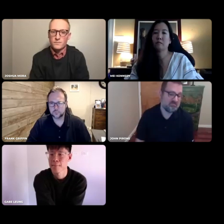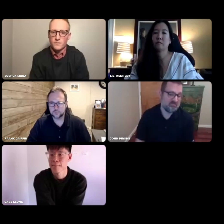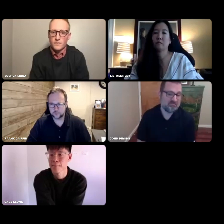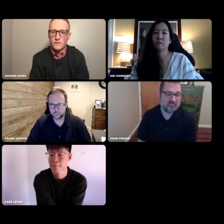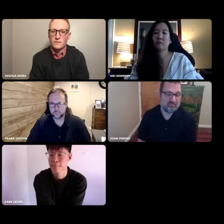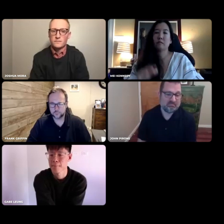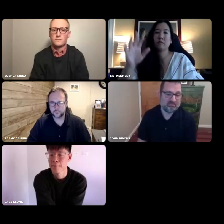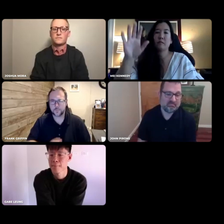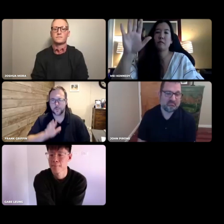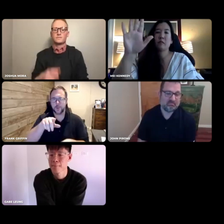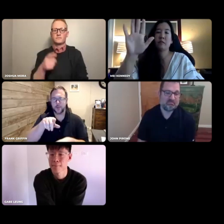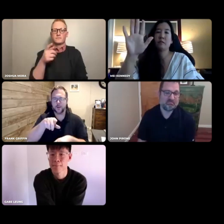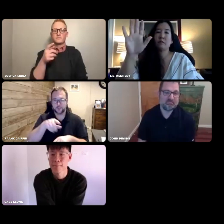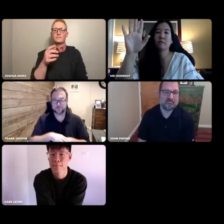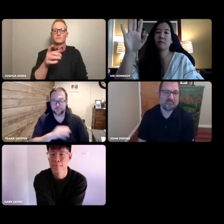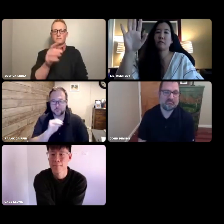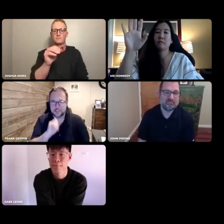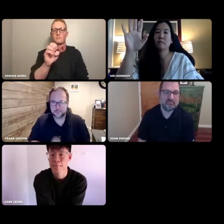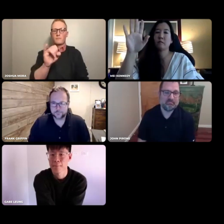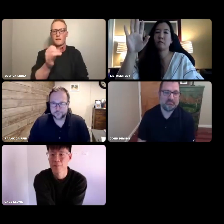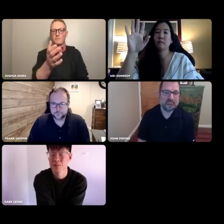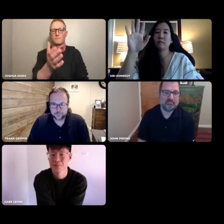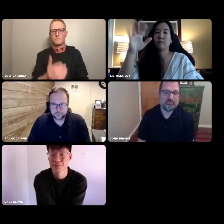And, then, that's it. Keep it simple.